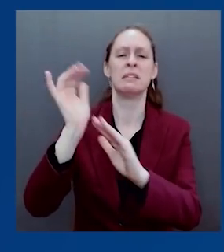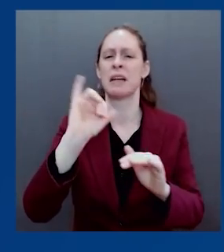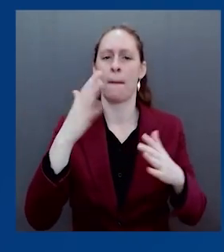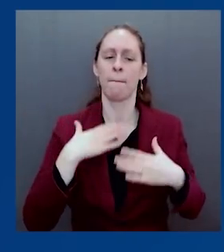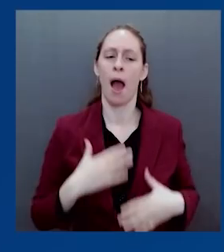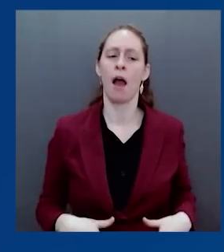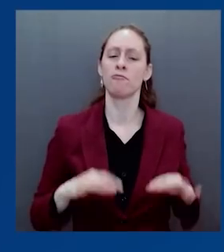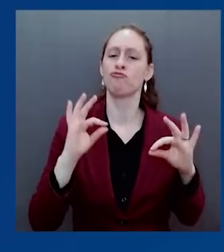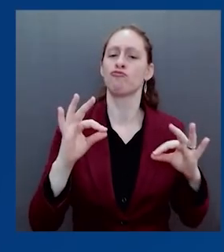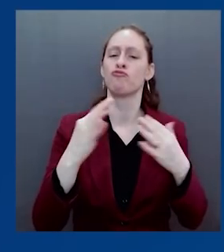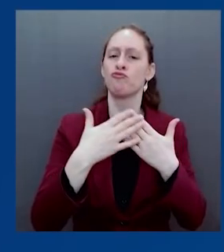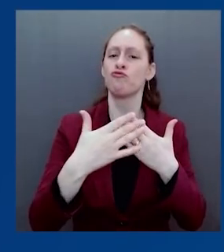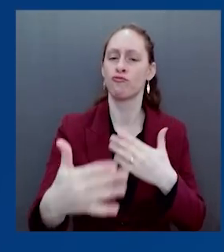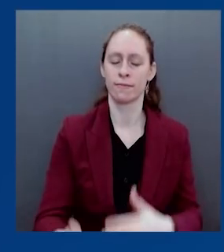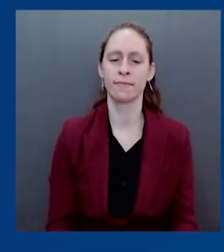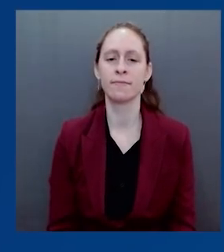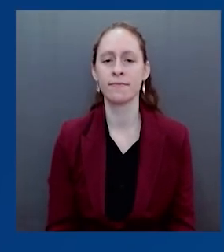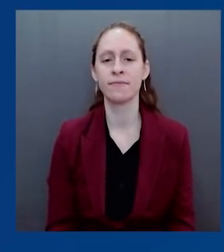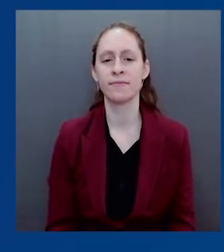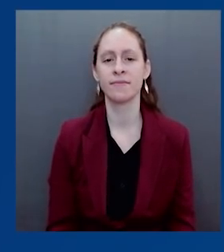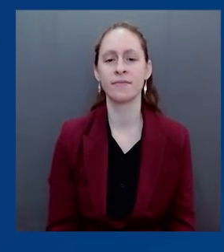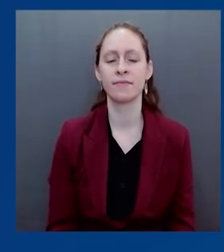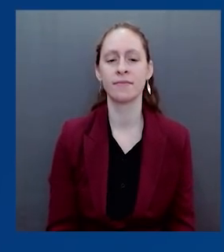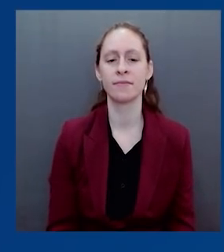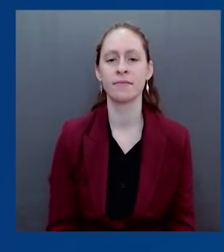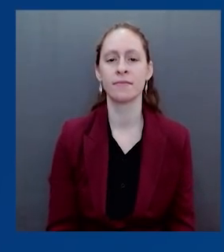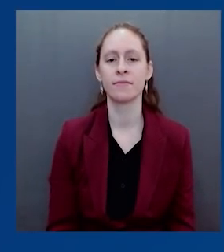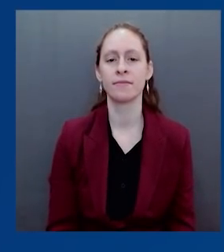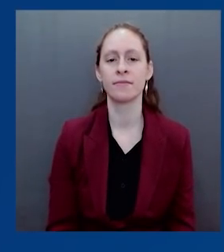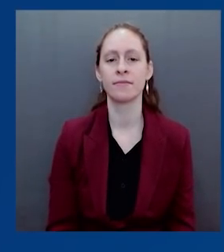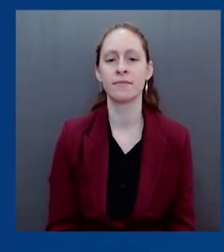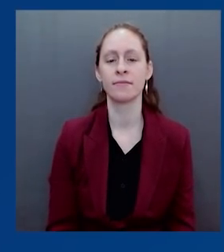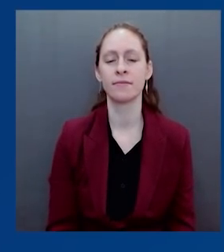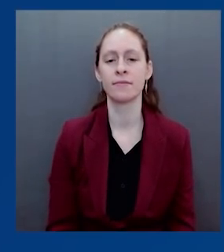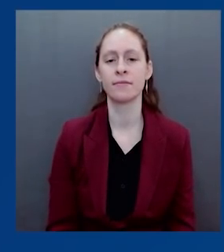The prioritization of therapies first, among Omicron,